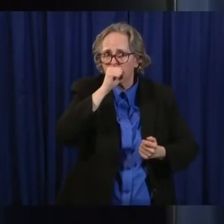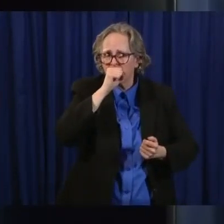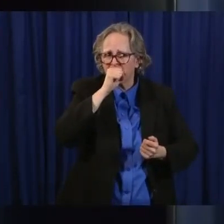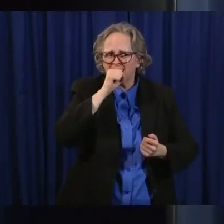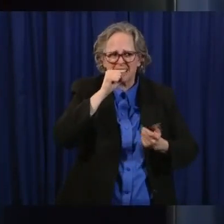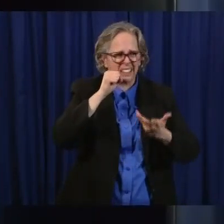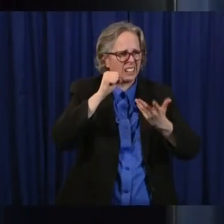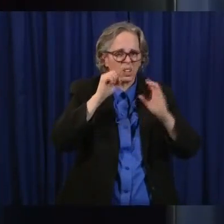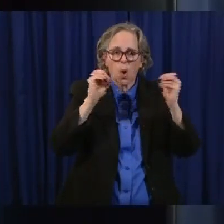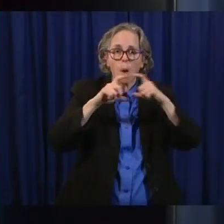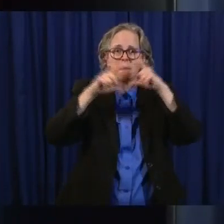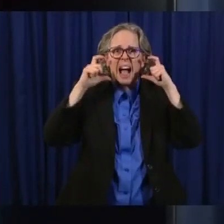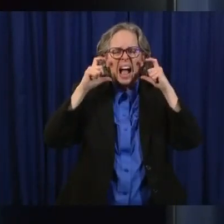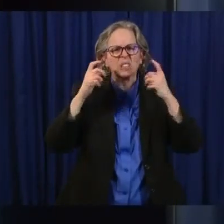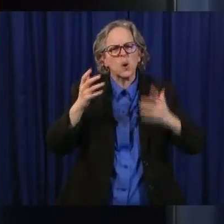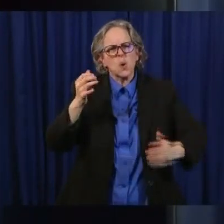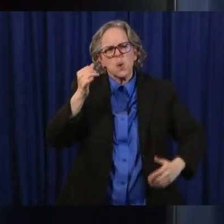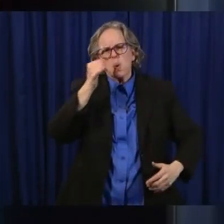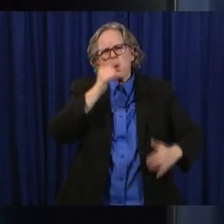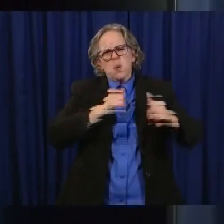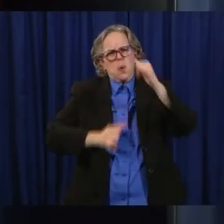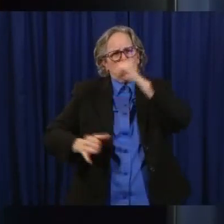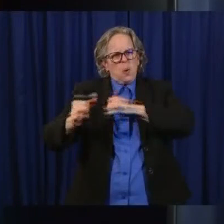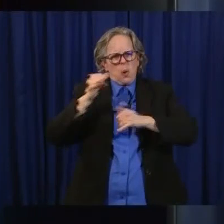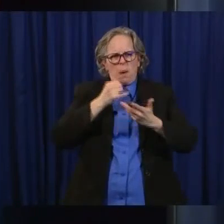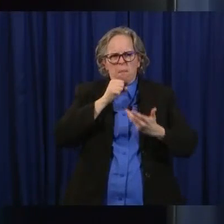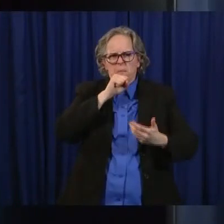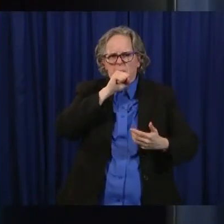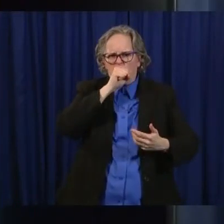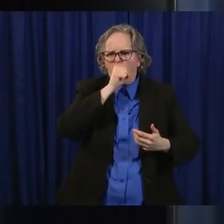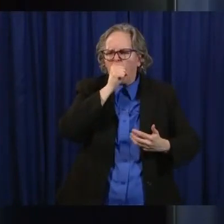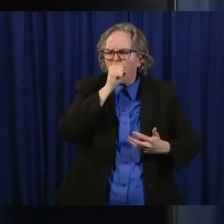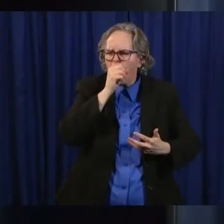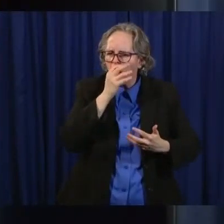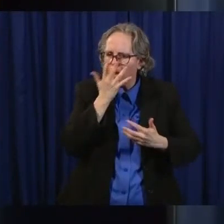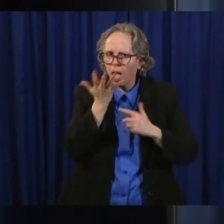WHERE YOU COUGH, LET'S SEE YOU FORGET TO COUGH AT YOUR ELBOW LIKE WE ALWAYS RECOMMEND YOU DO.